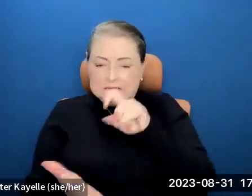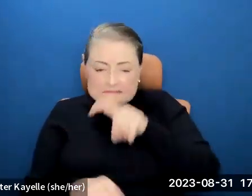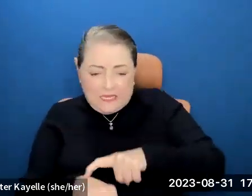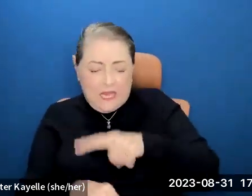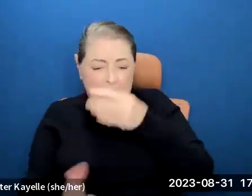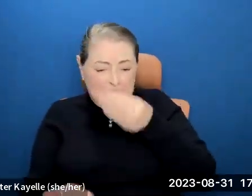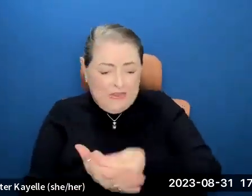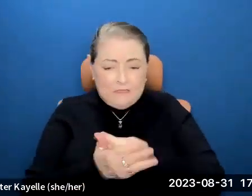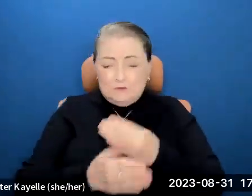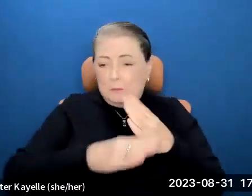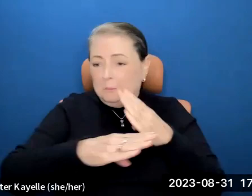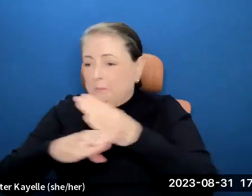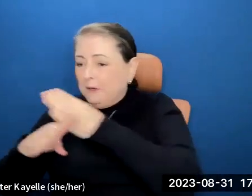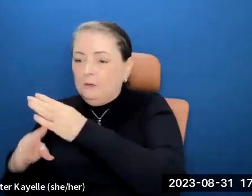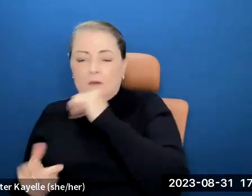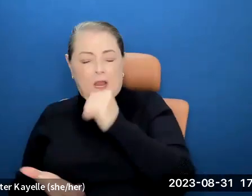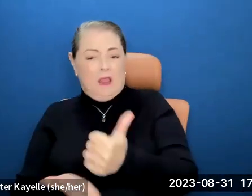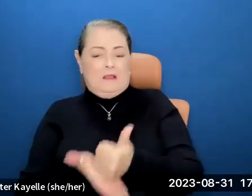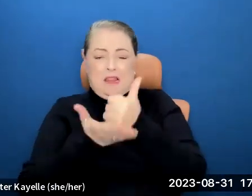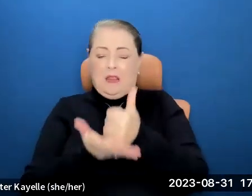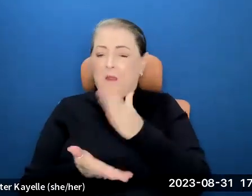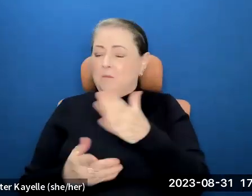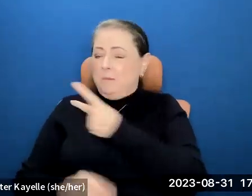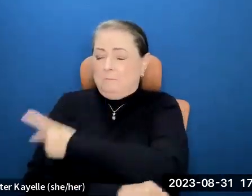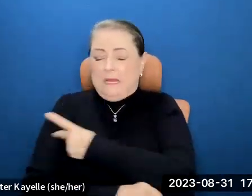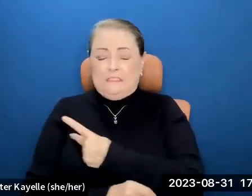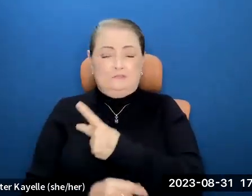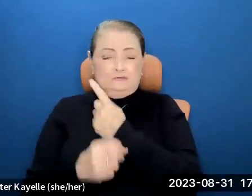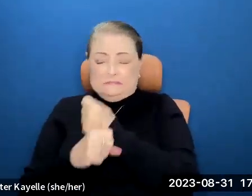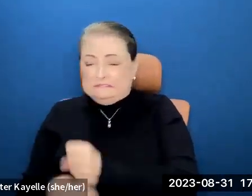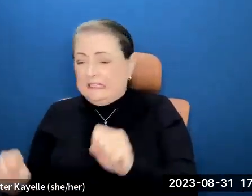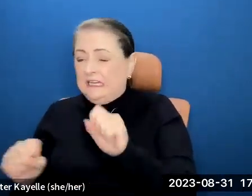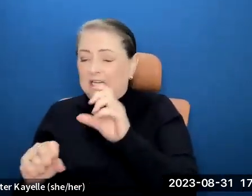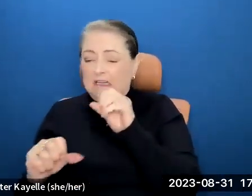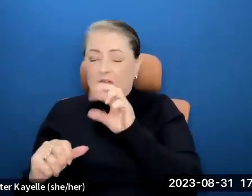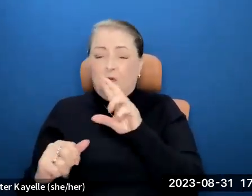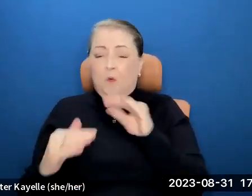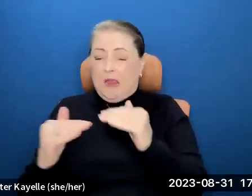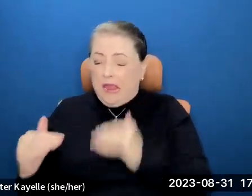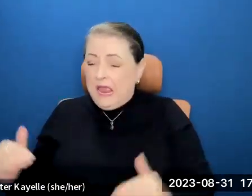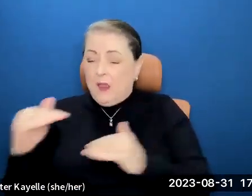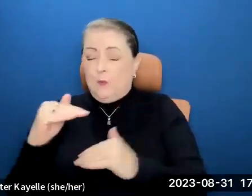applicants that does not improve patient safety Equity or access to care we have excluded Social